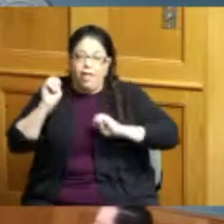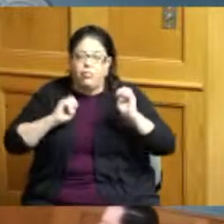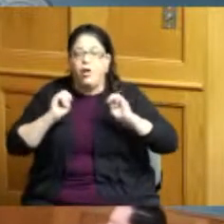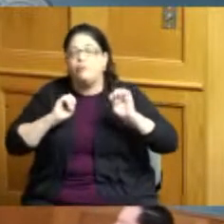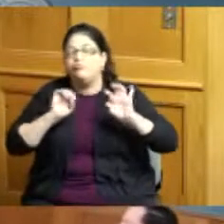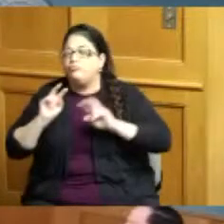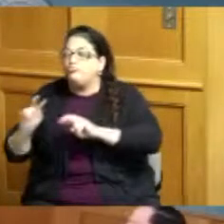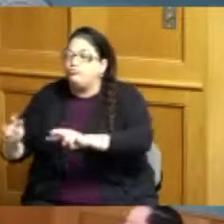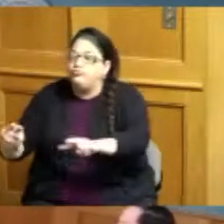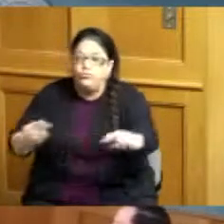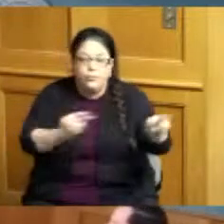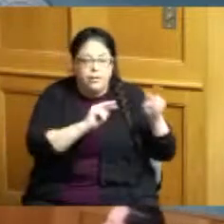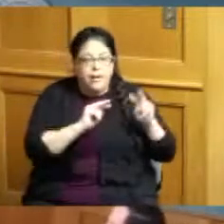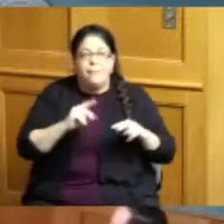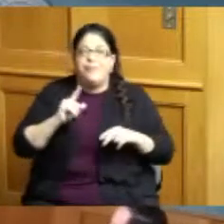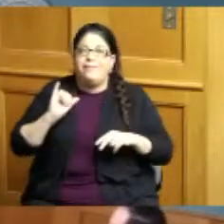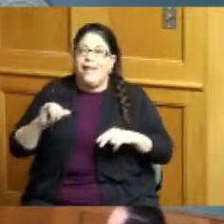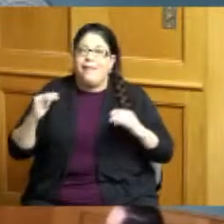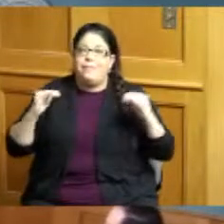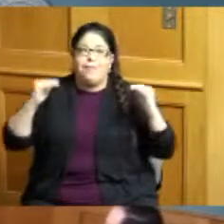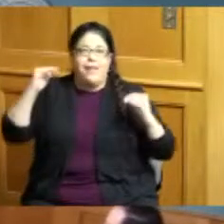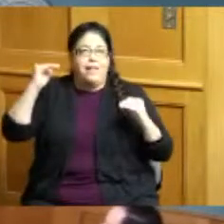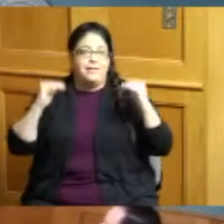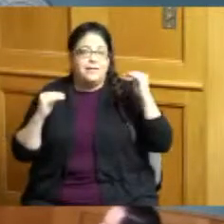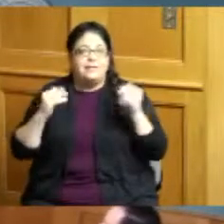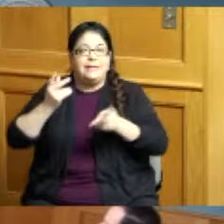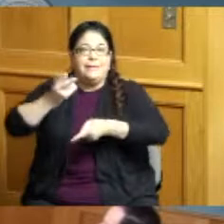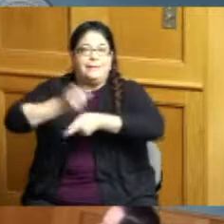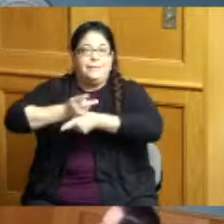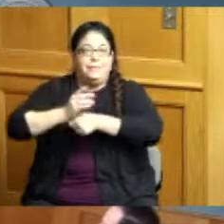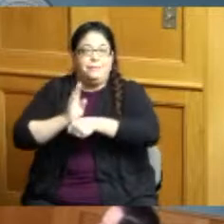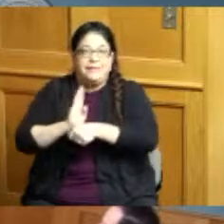is just a matter as you say a balance you know we want to keep businesses in the community but